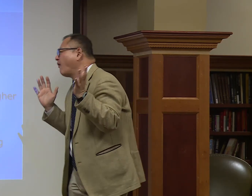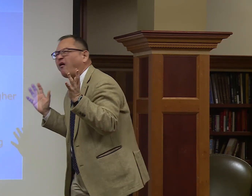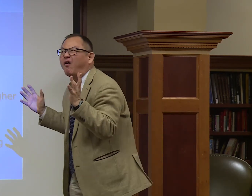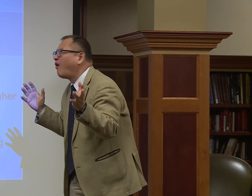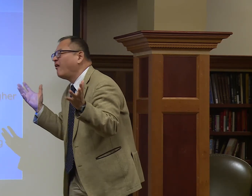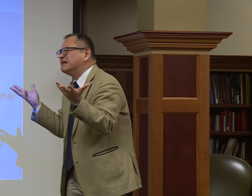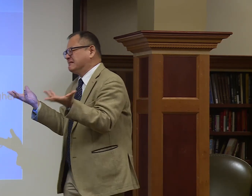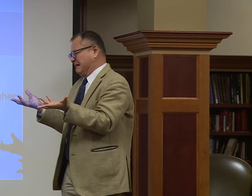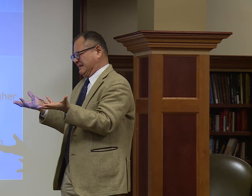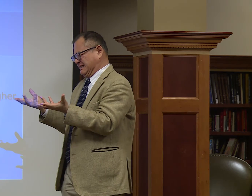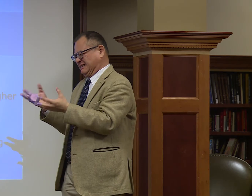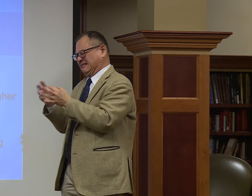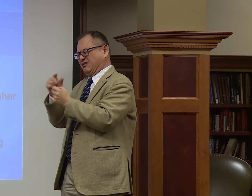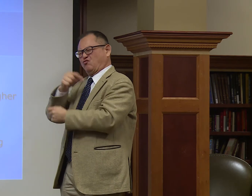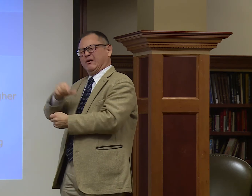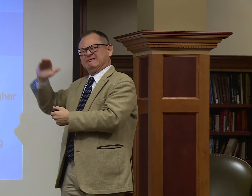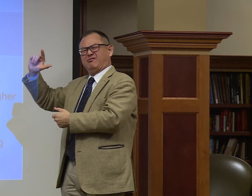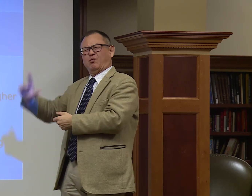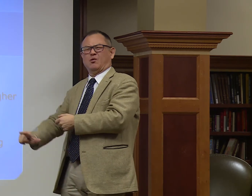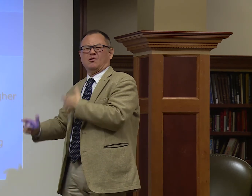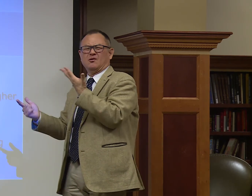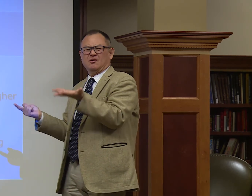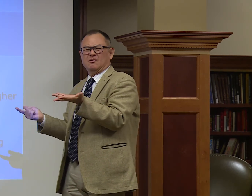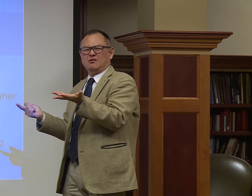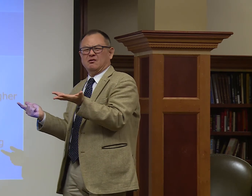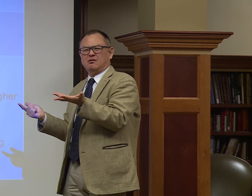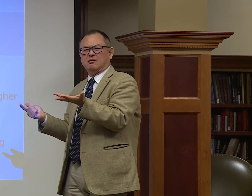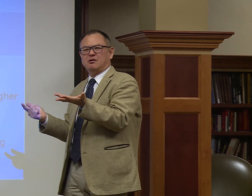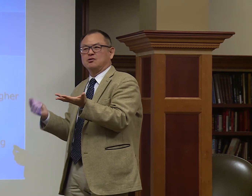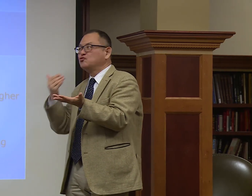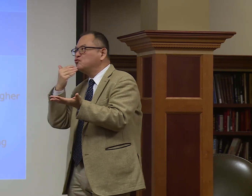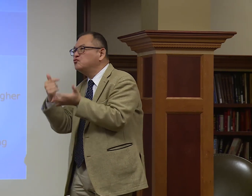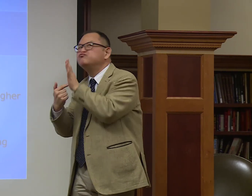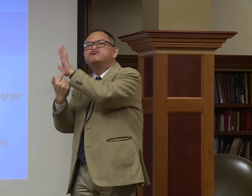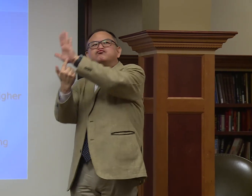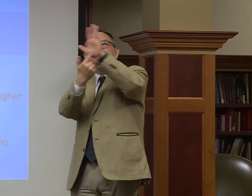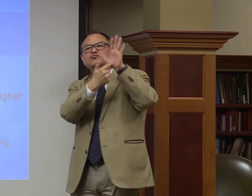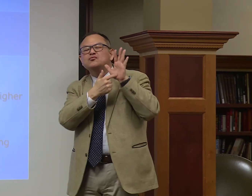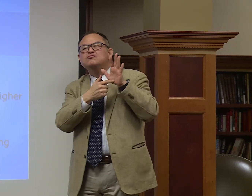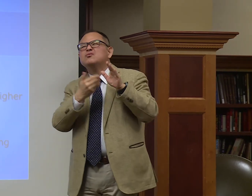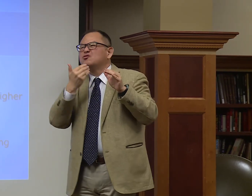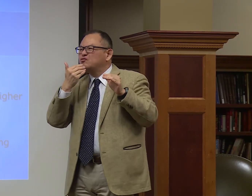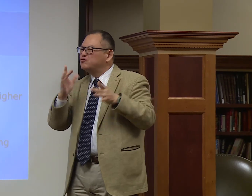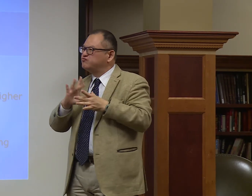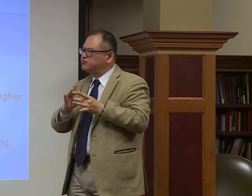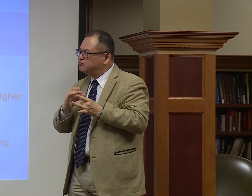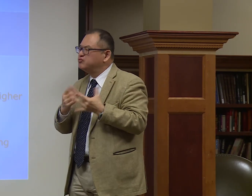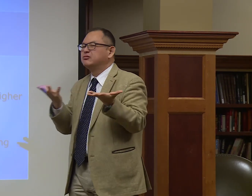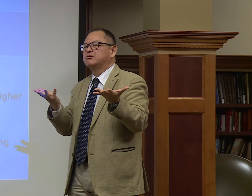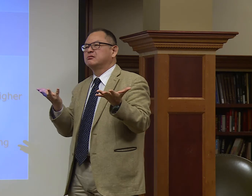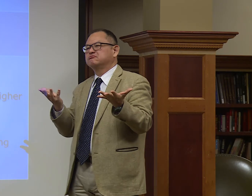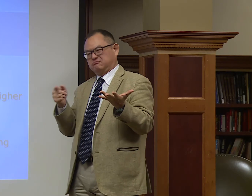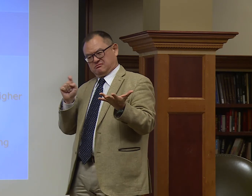because if the conference, if I leave it up to them to provide, they might try and be frugal and bring in an interpreter